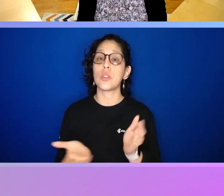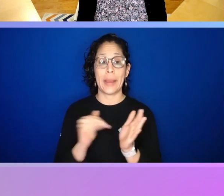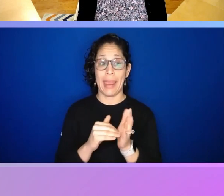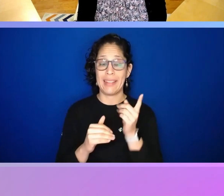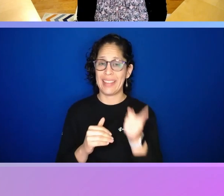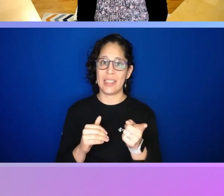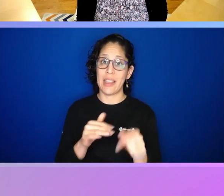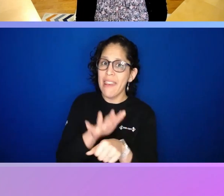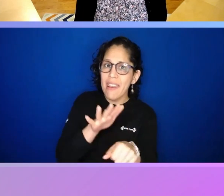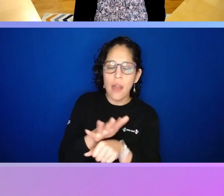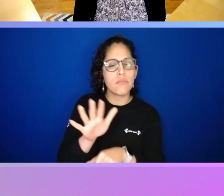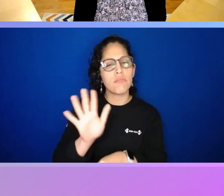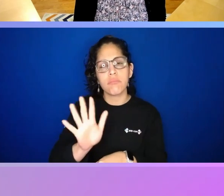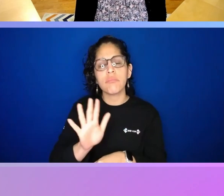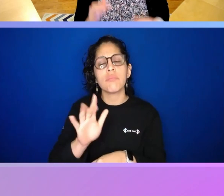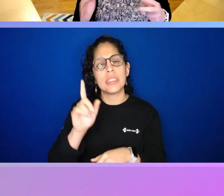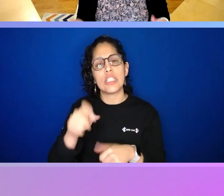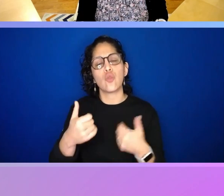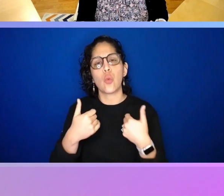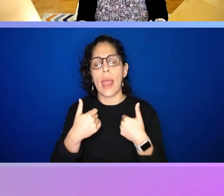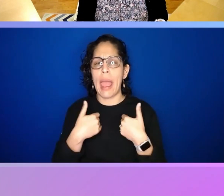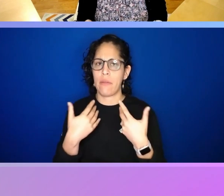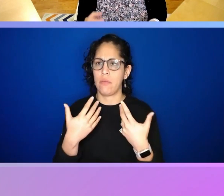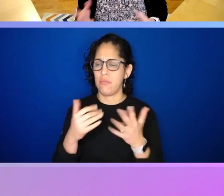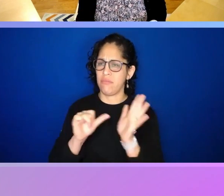2019 we had 68.0%, 2020 is 66%,